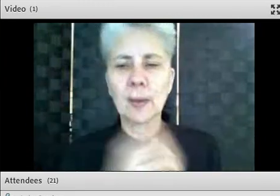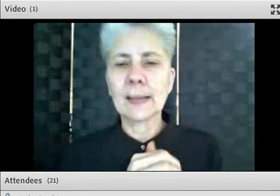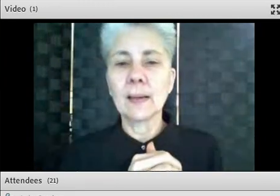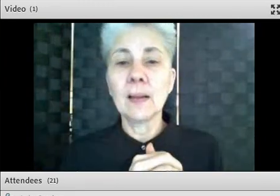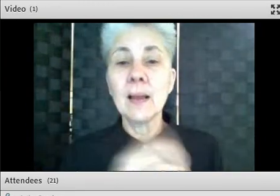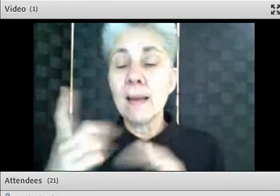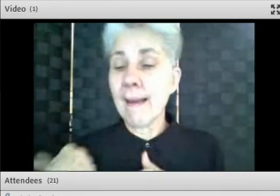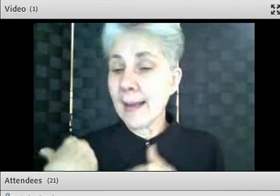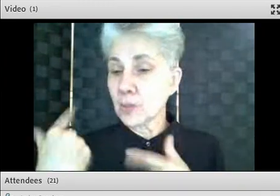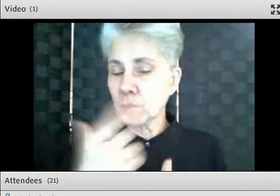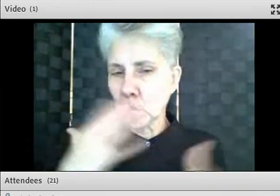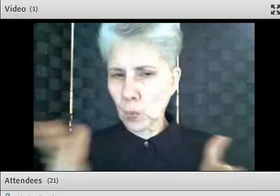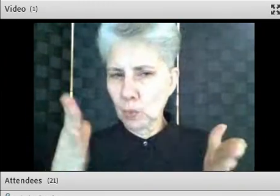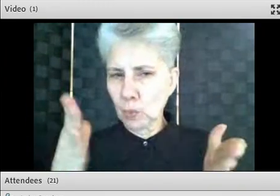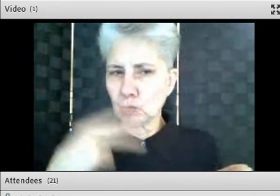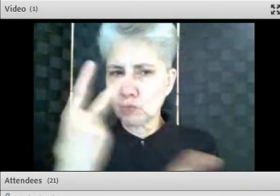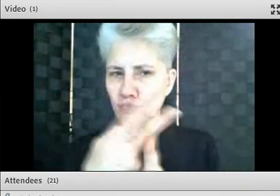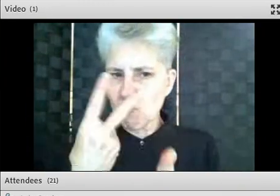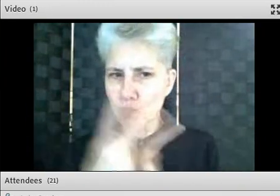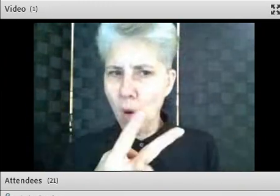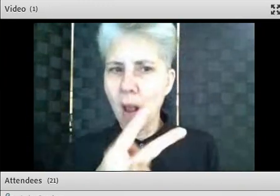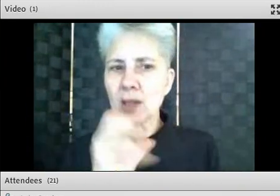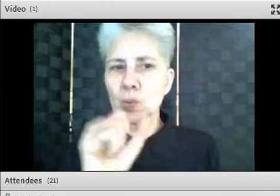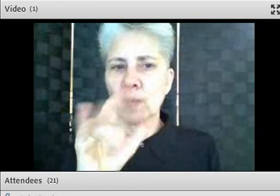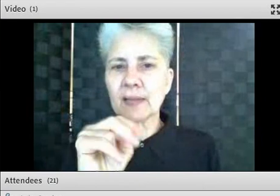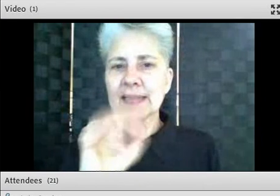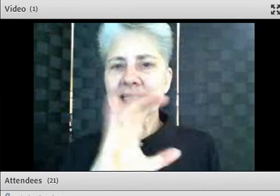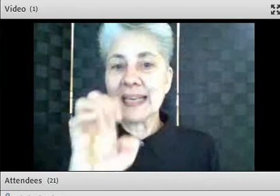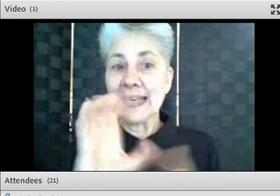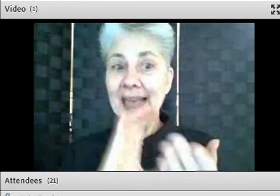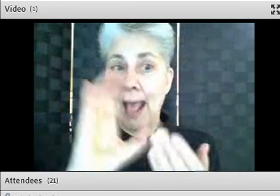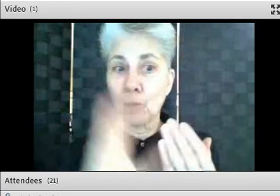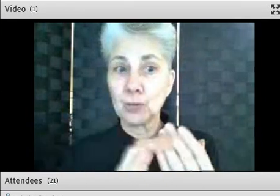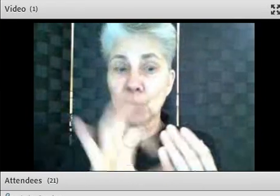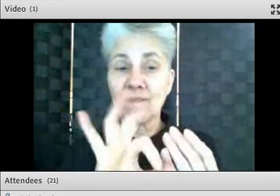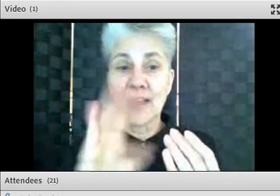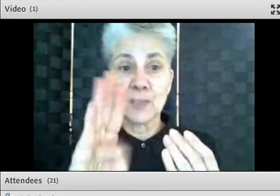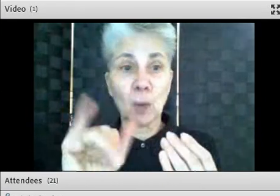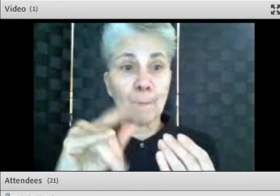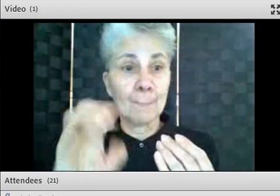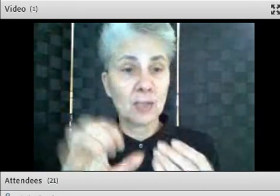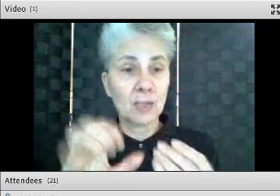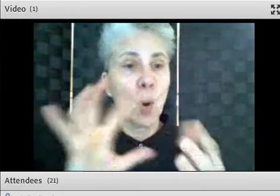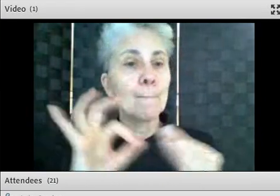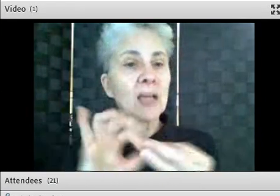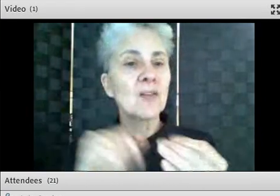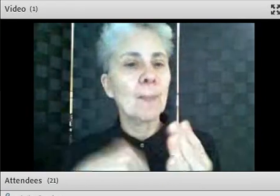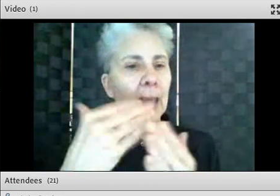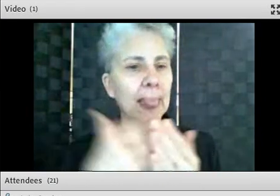for such an informative webinar this morning. As always, we encourage you to keep an eye on the SWFLN CE calendar,